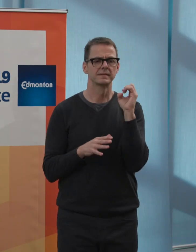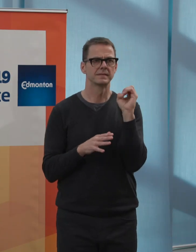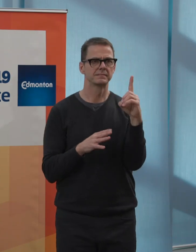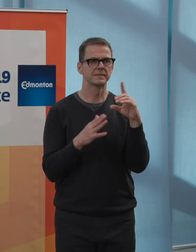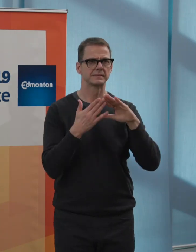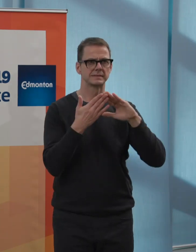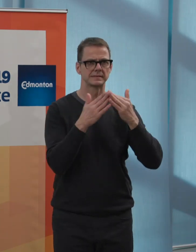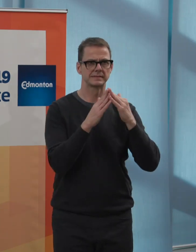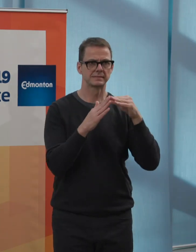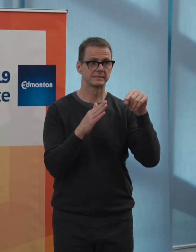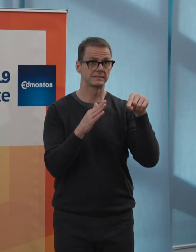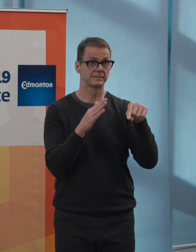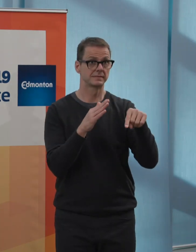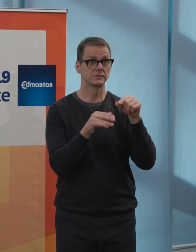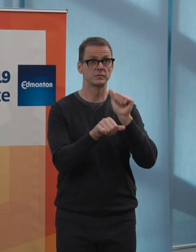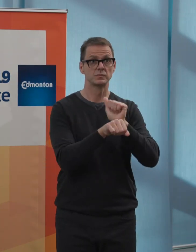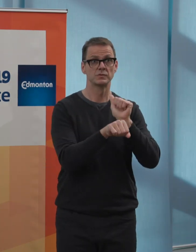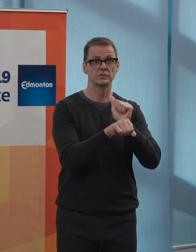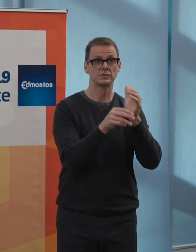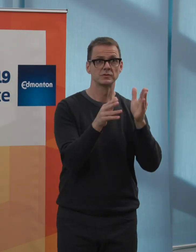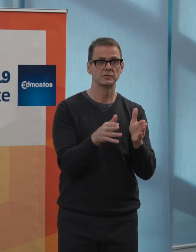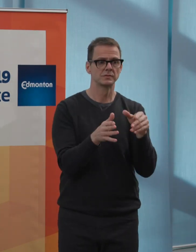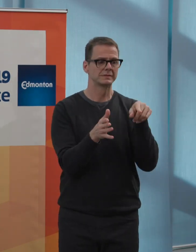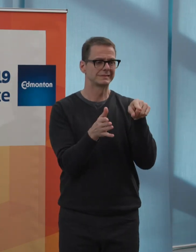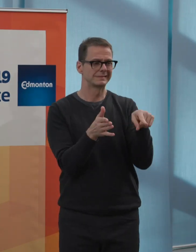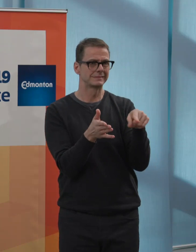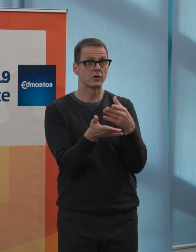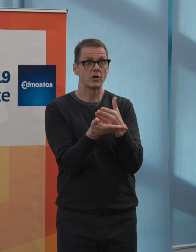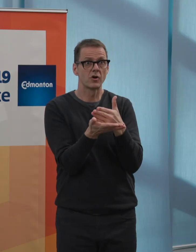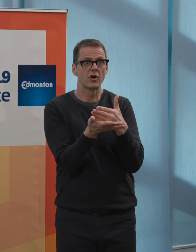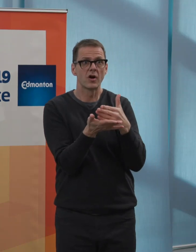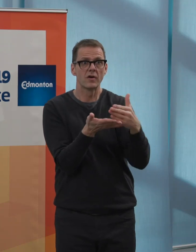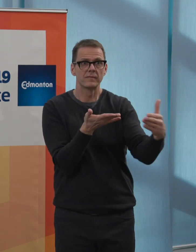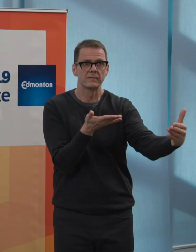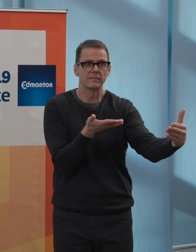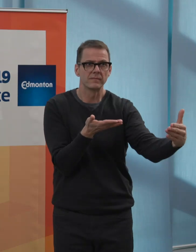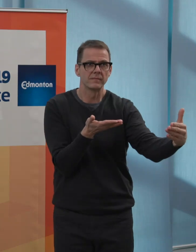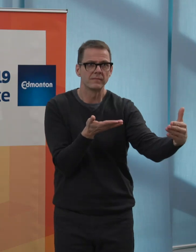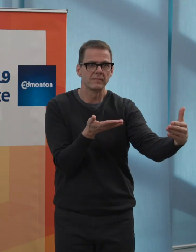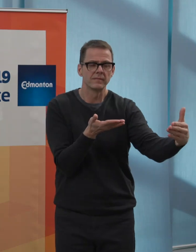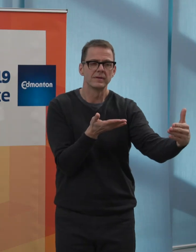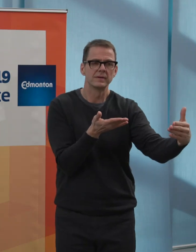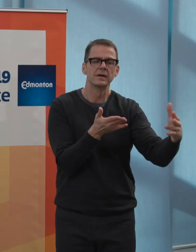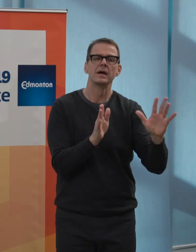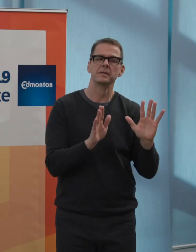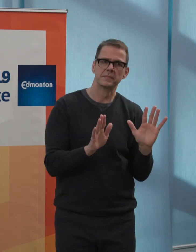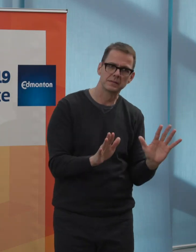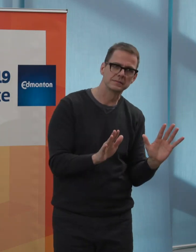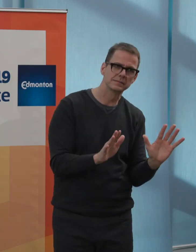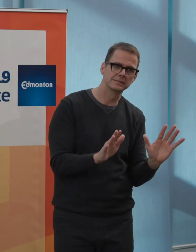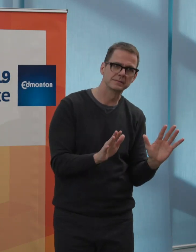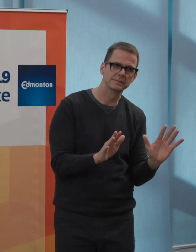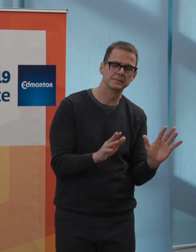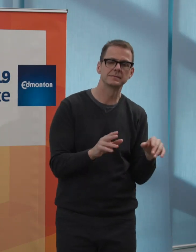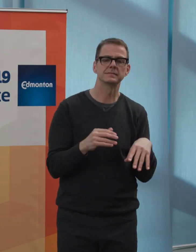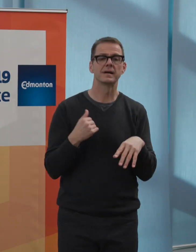we've developed a redeployment program or procedure where we assess service